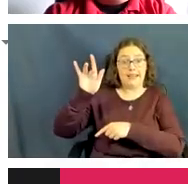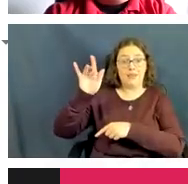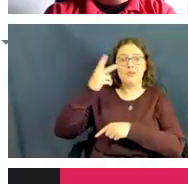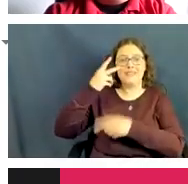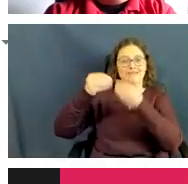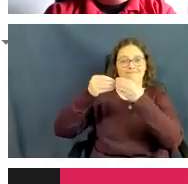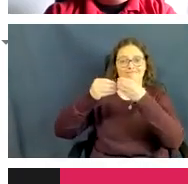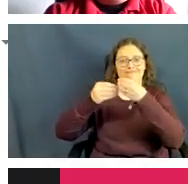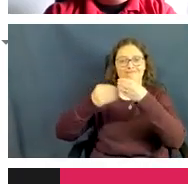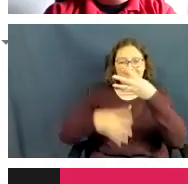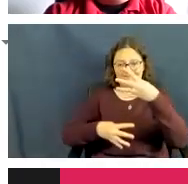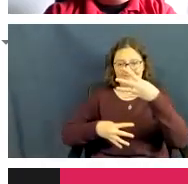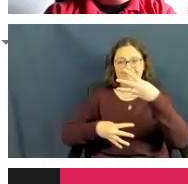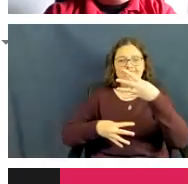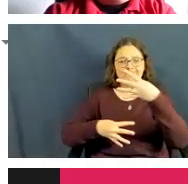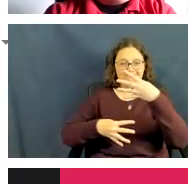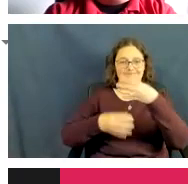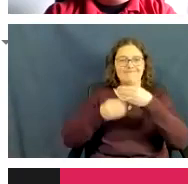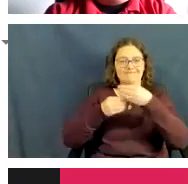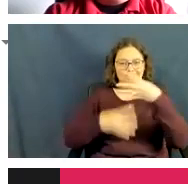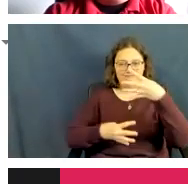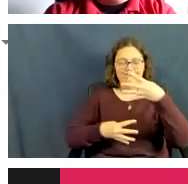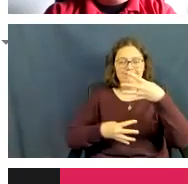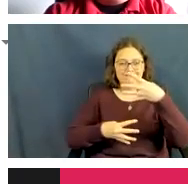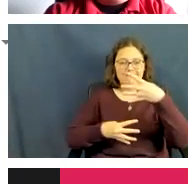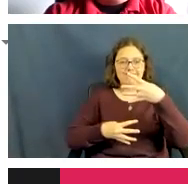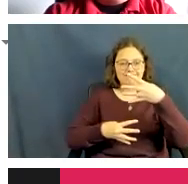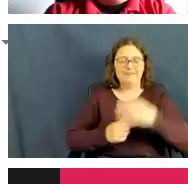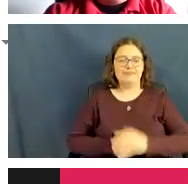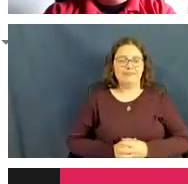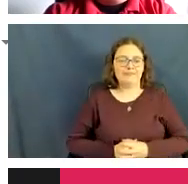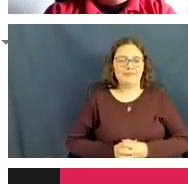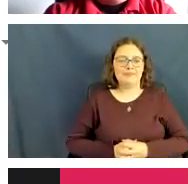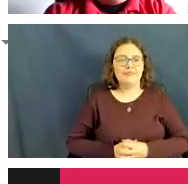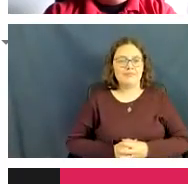As you will see, Sandy has pulled up the document.